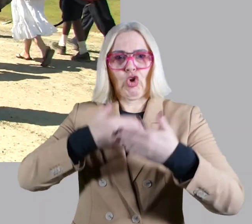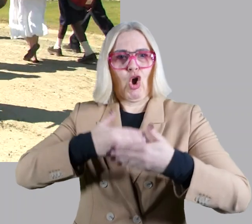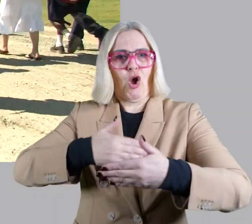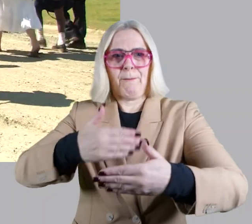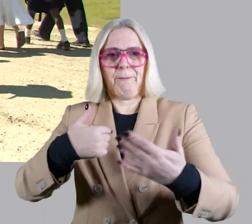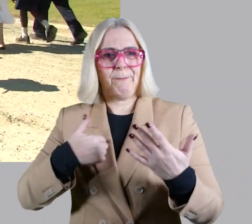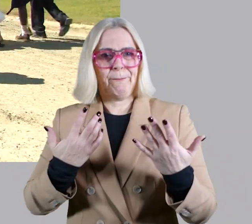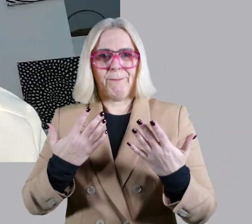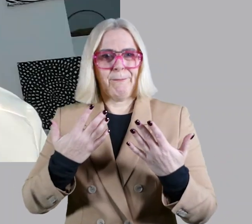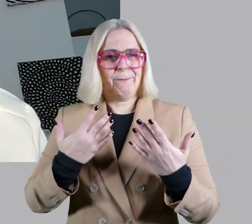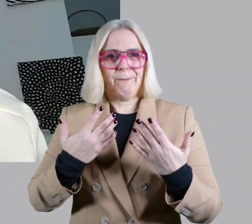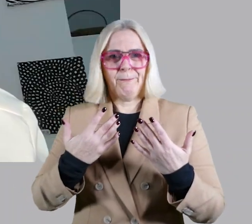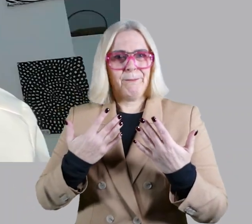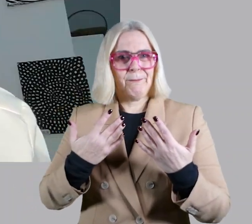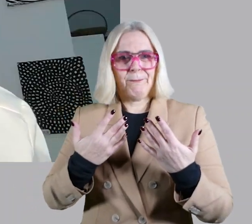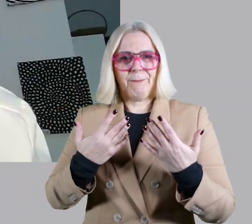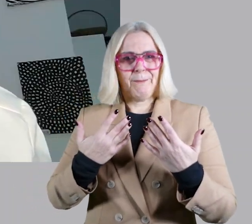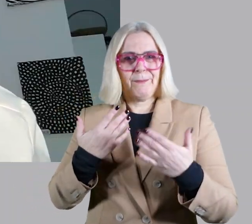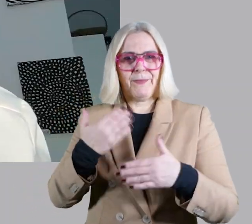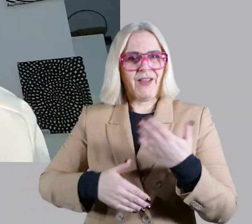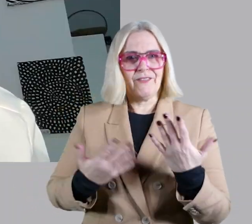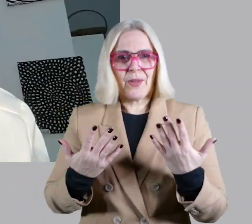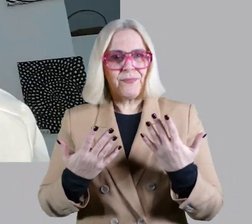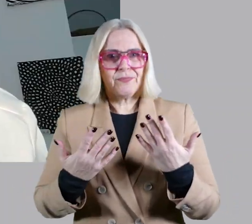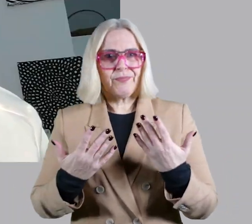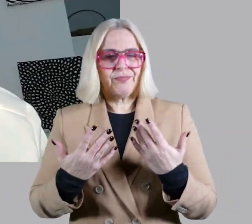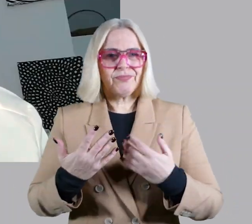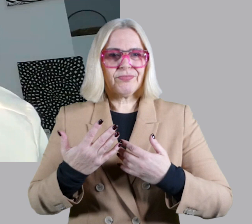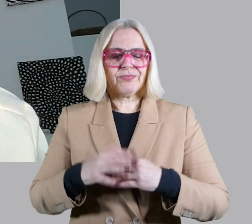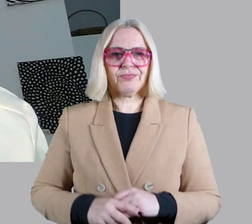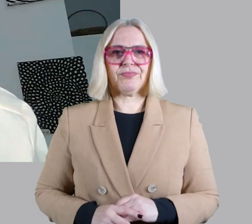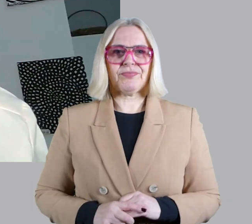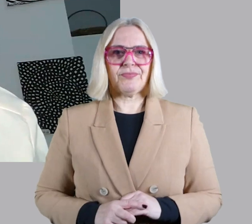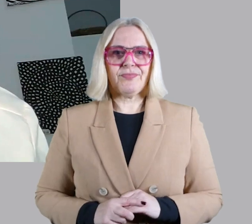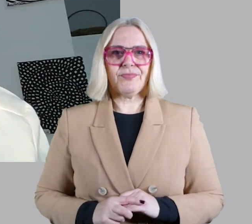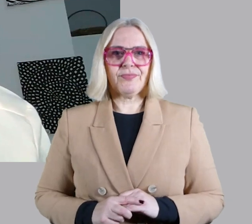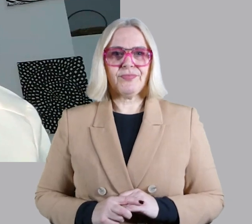I was mocked for my yellow eyes. I was mocked for being so skinny and I never used to finish school terms.